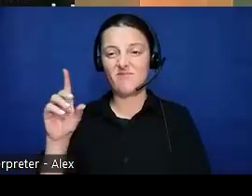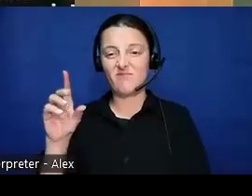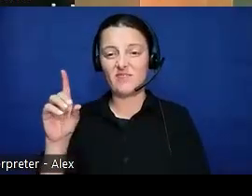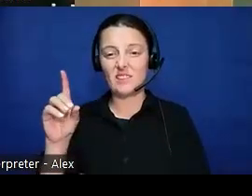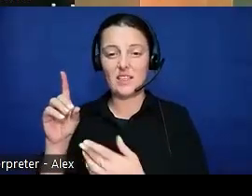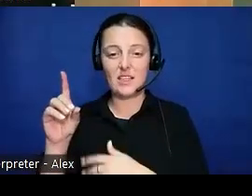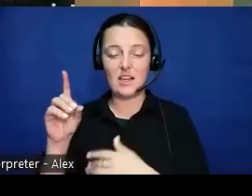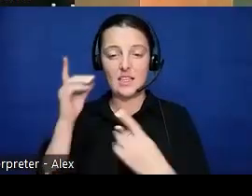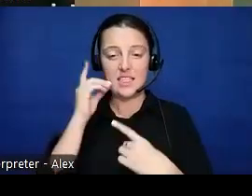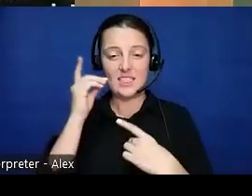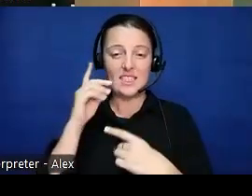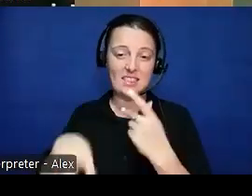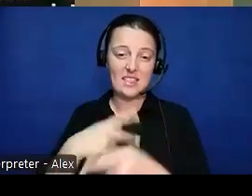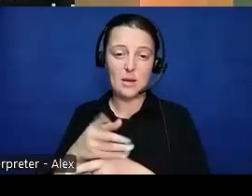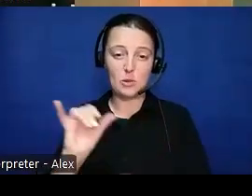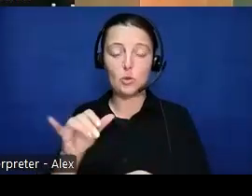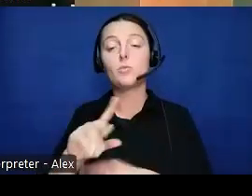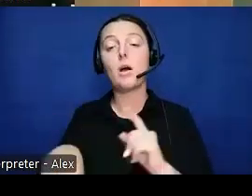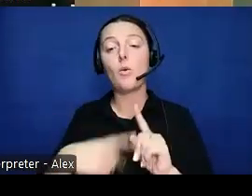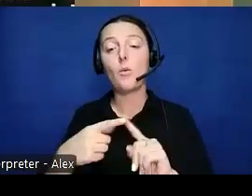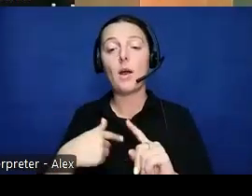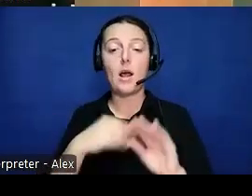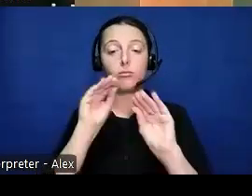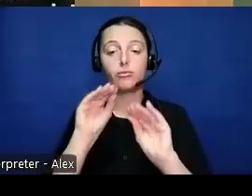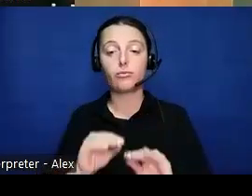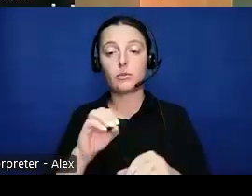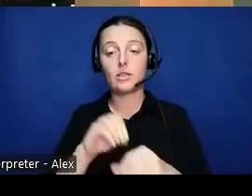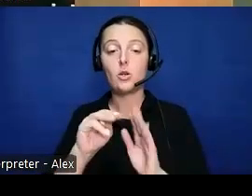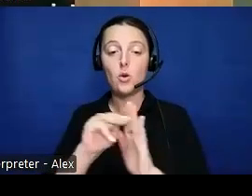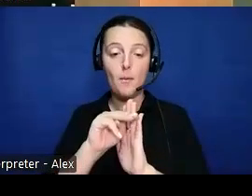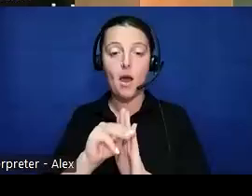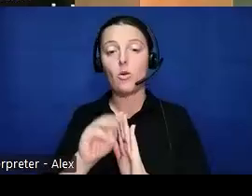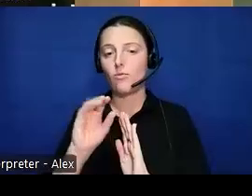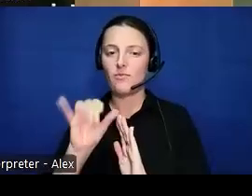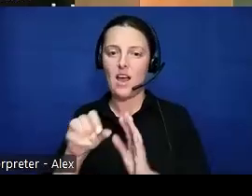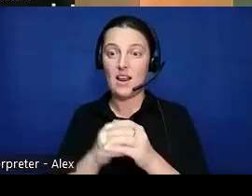inflammation. Okay, it was the inflammation that was the most predictive of depression.